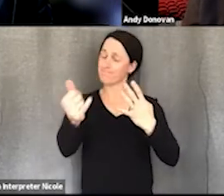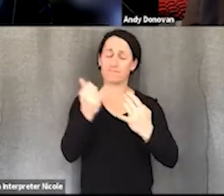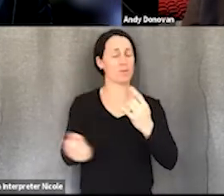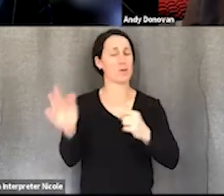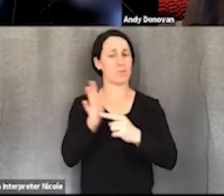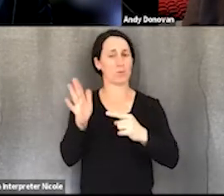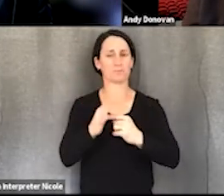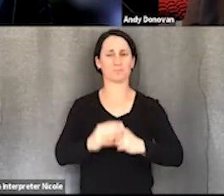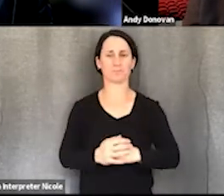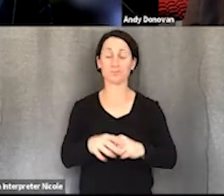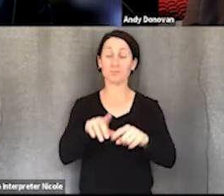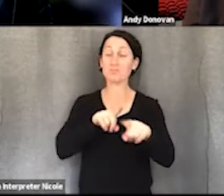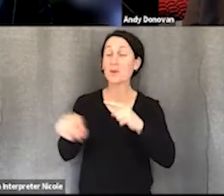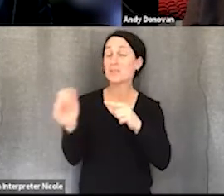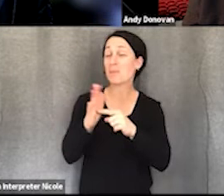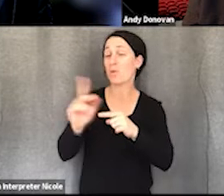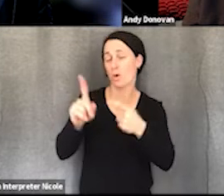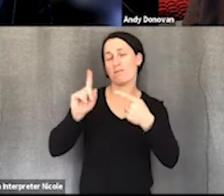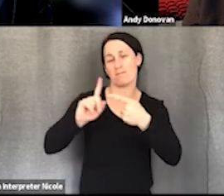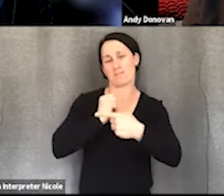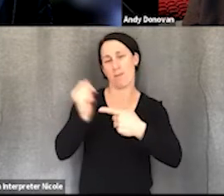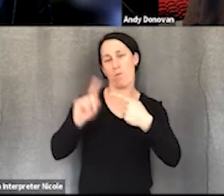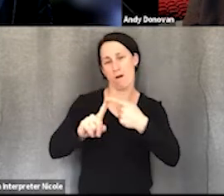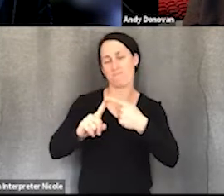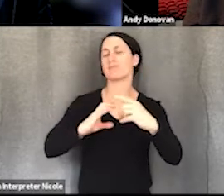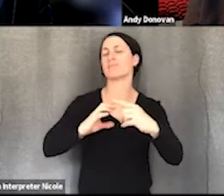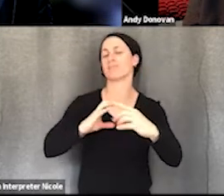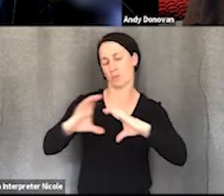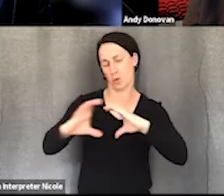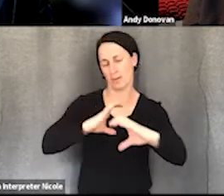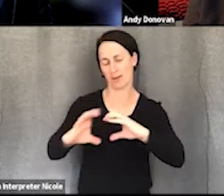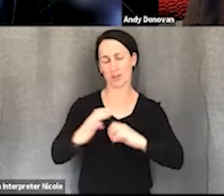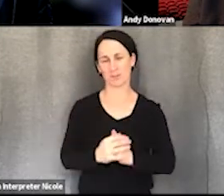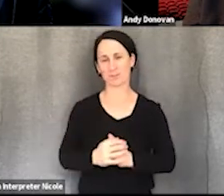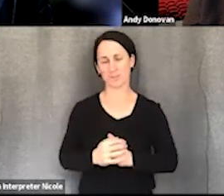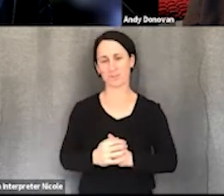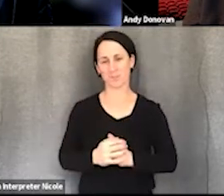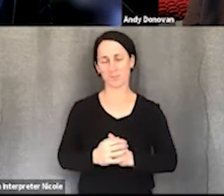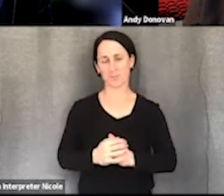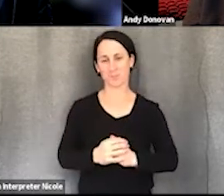the first one is probably the most important which is about that communication and I don't think you